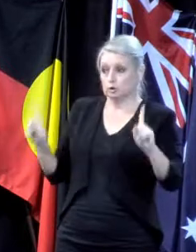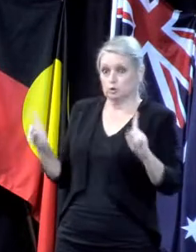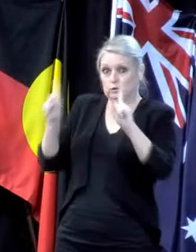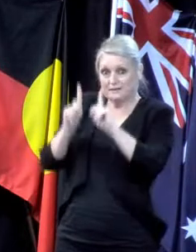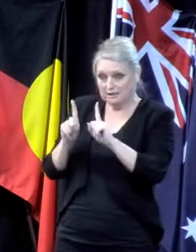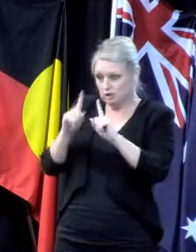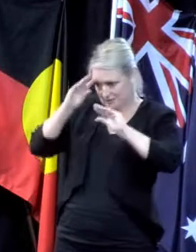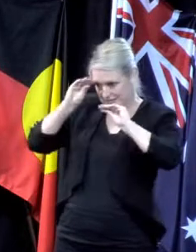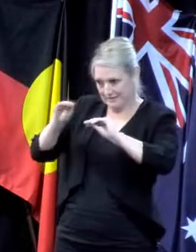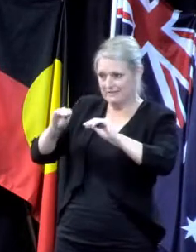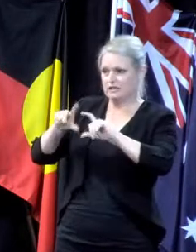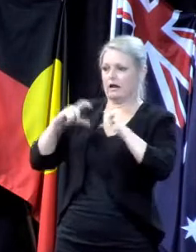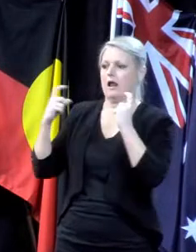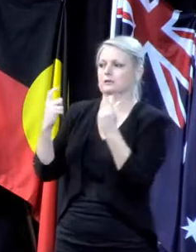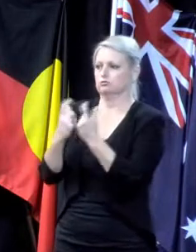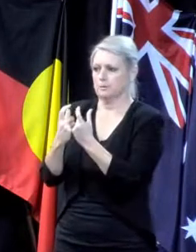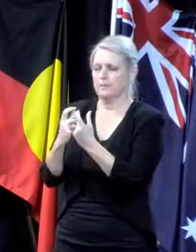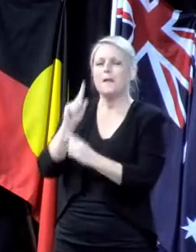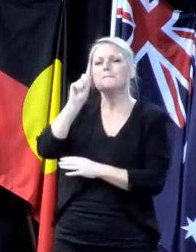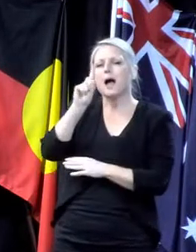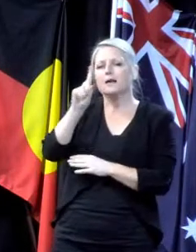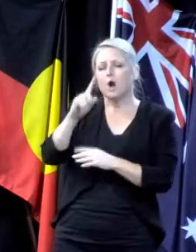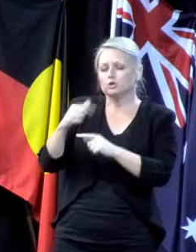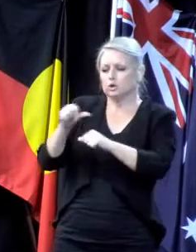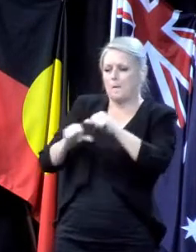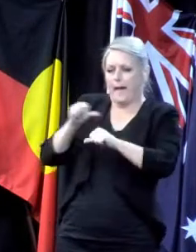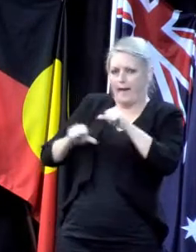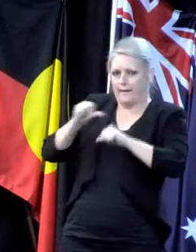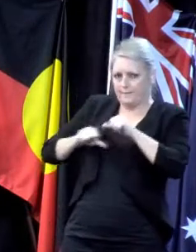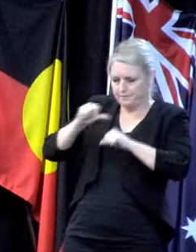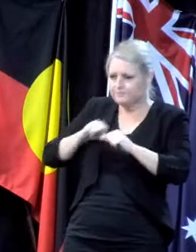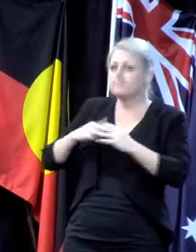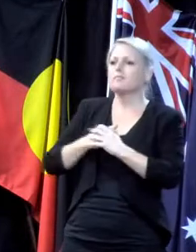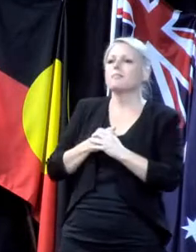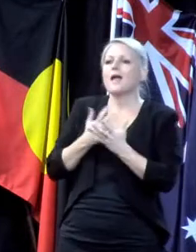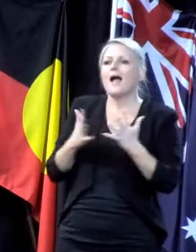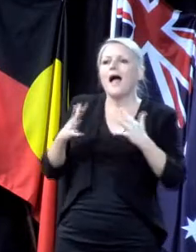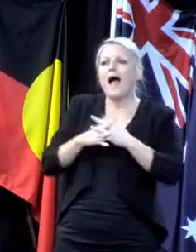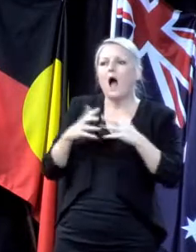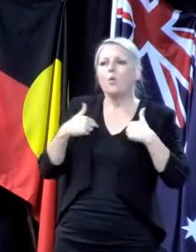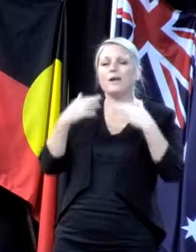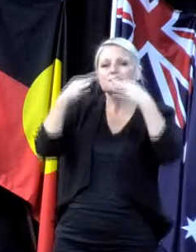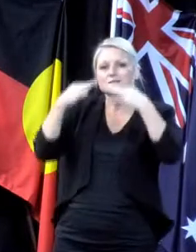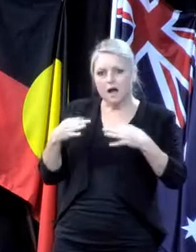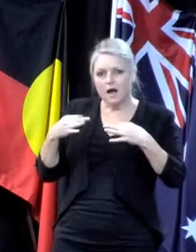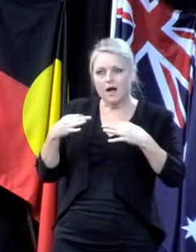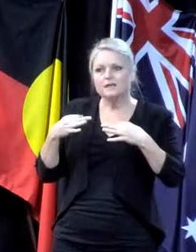but let's talk about prior to that. When we decide on the class makeup on who goes